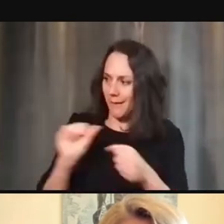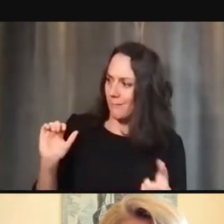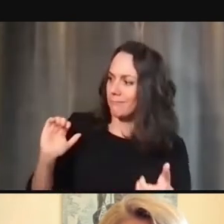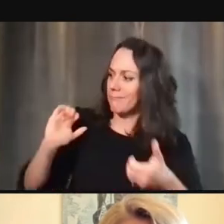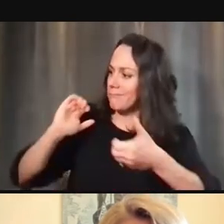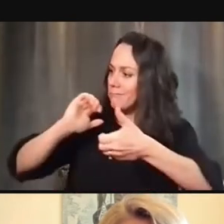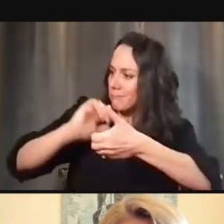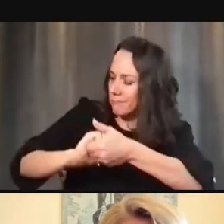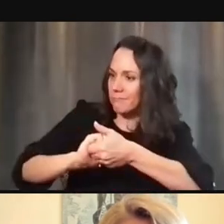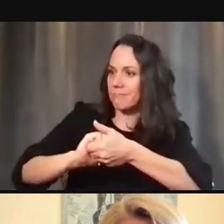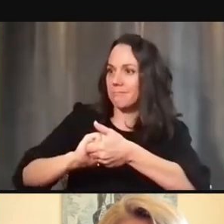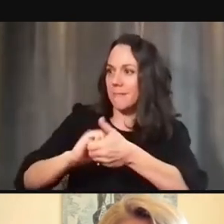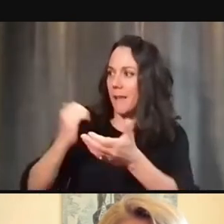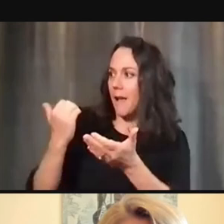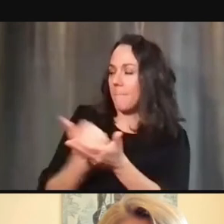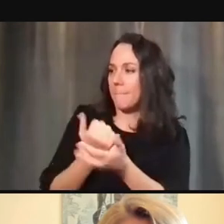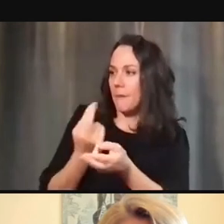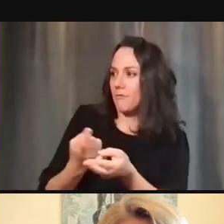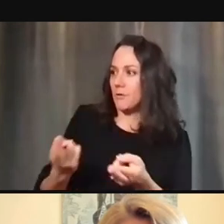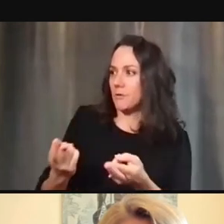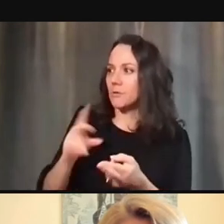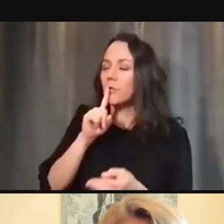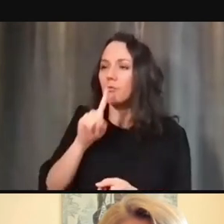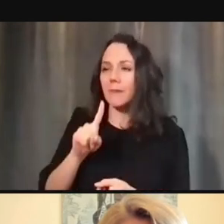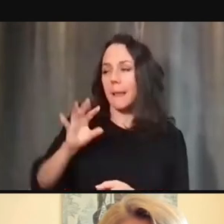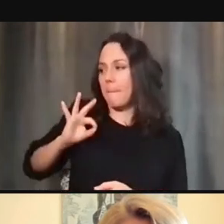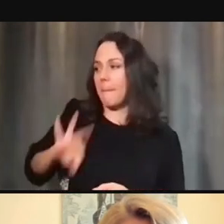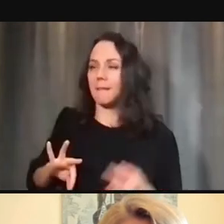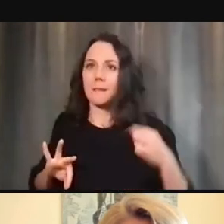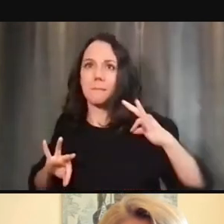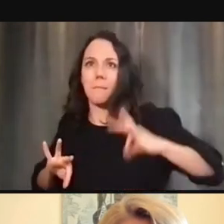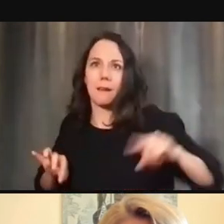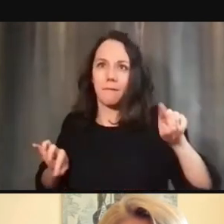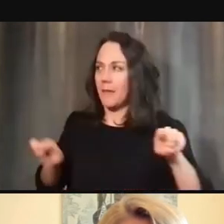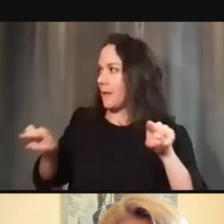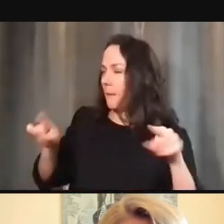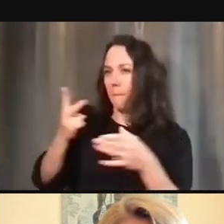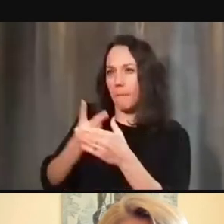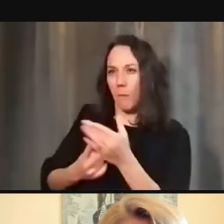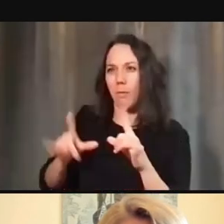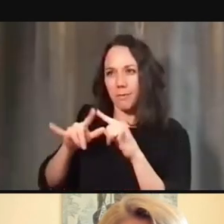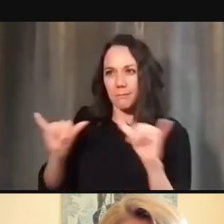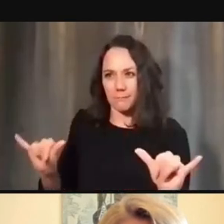that really is mutually beneficial because there's so many museums,